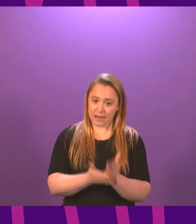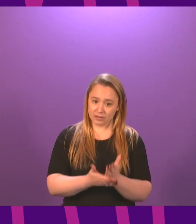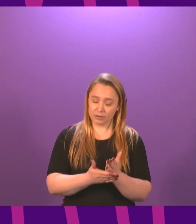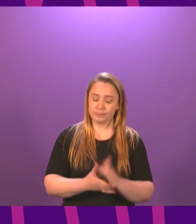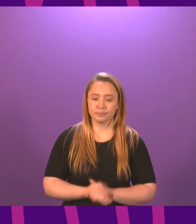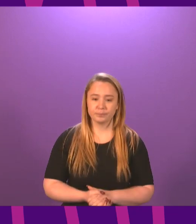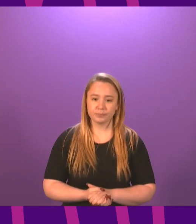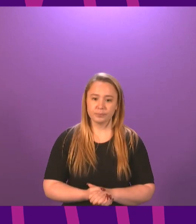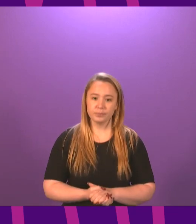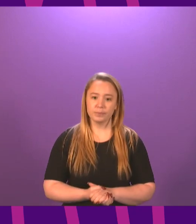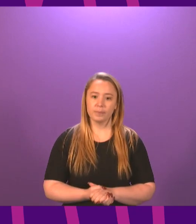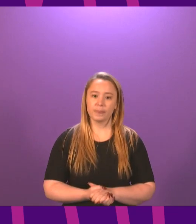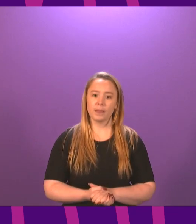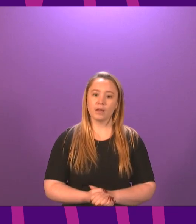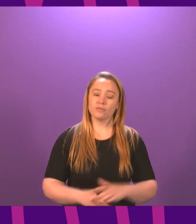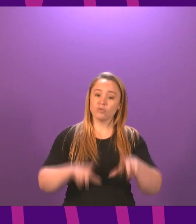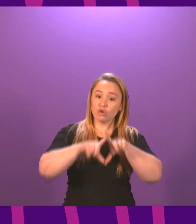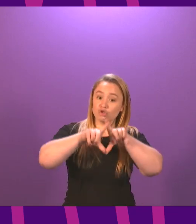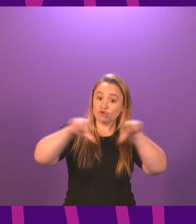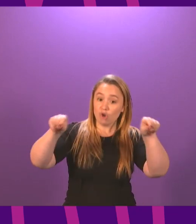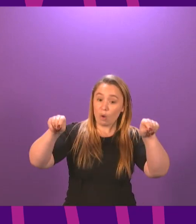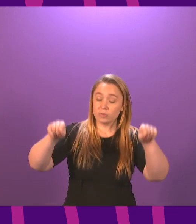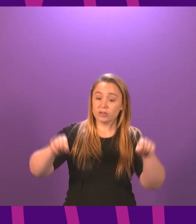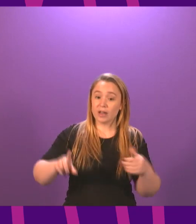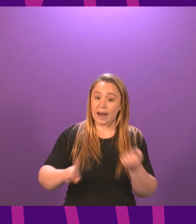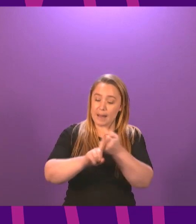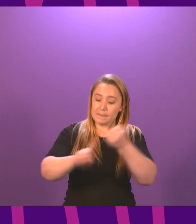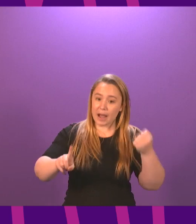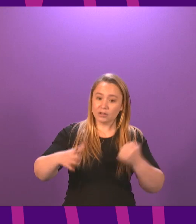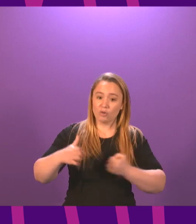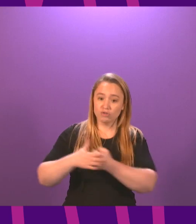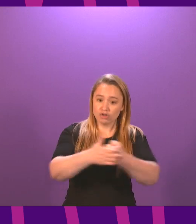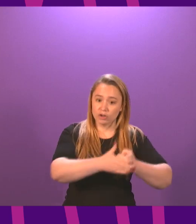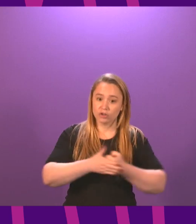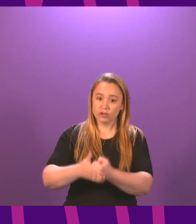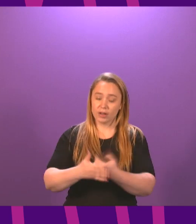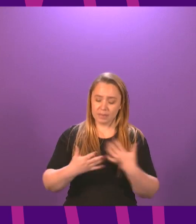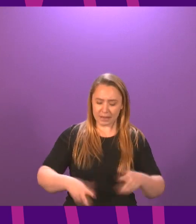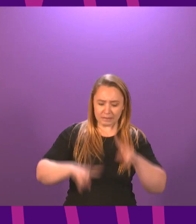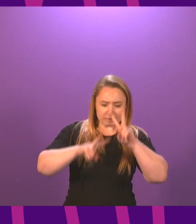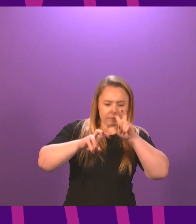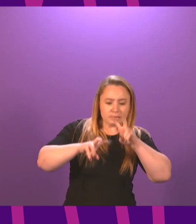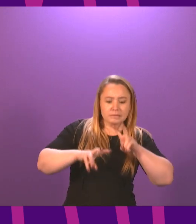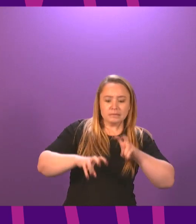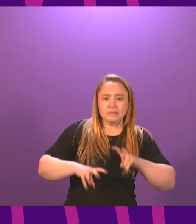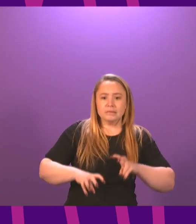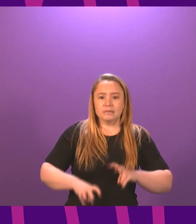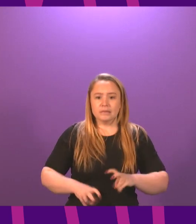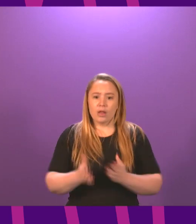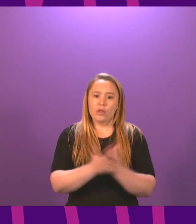In relation to retail, we assess the impact of all the restrictions carefully through